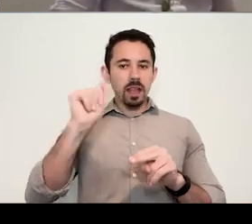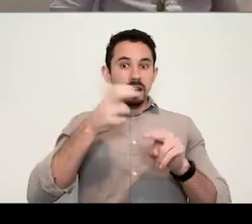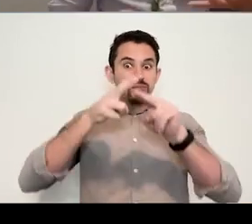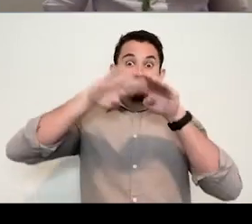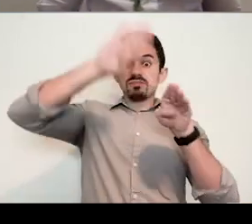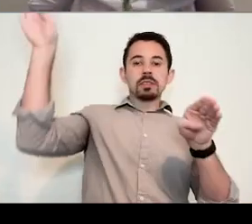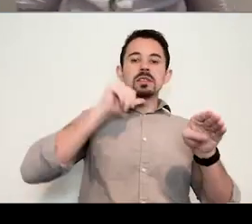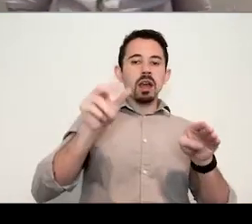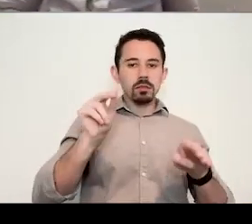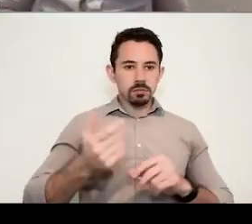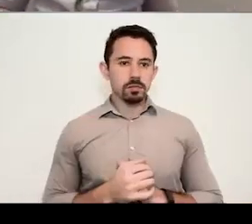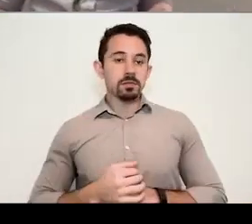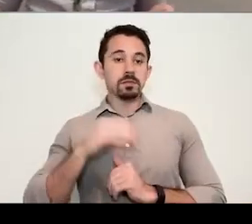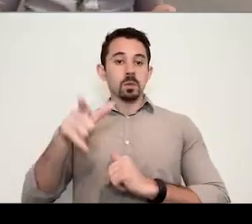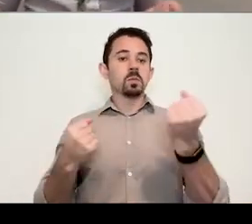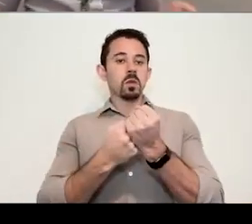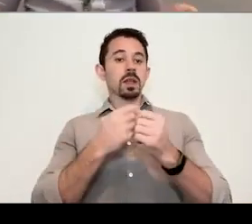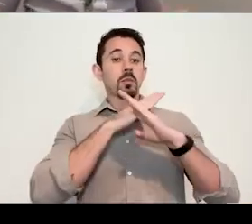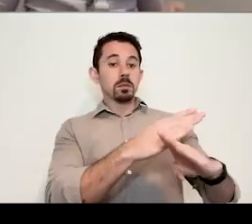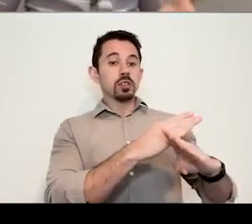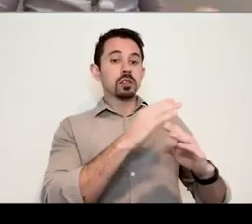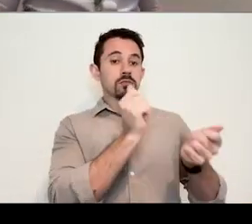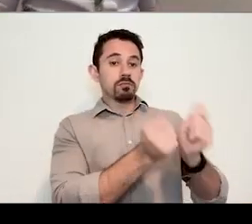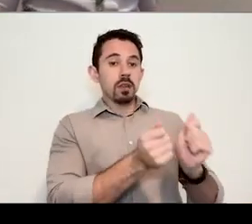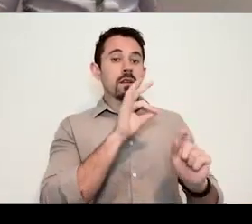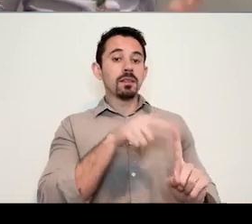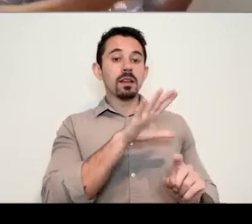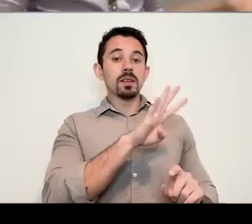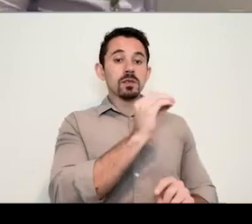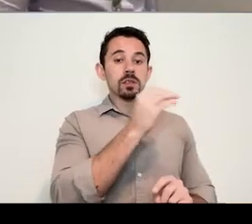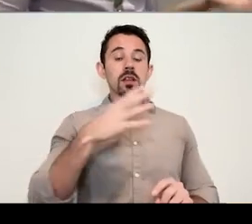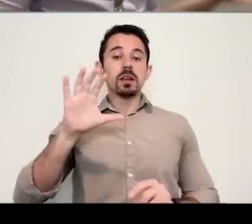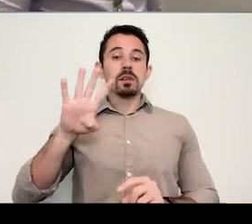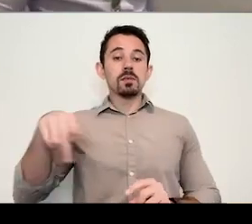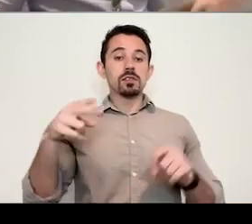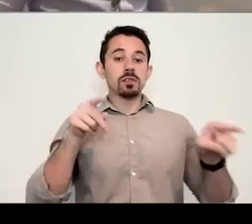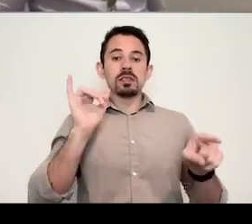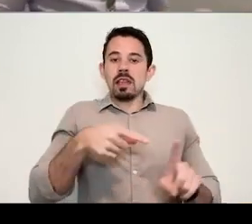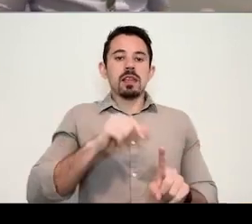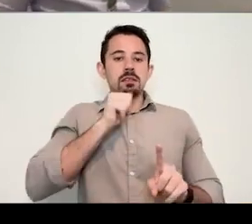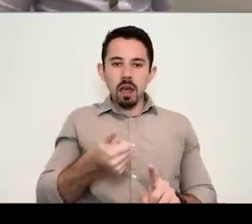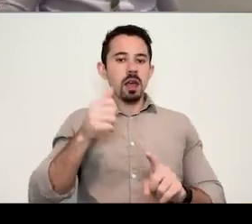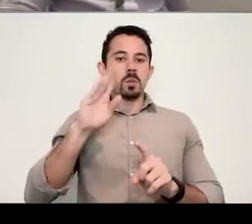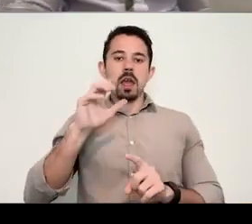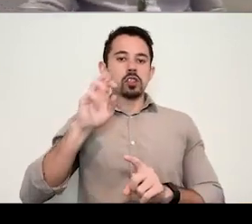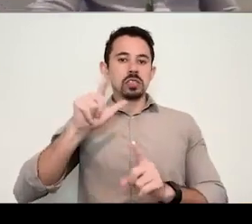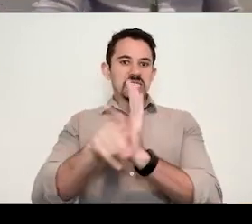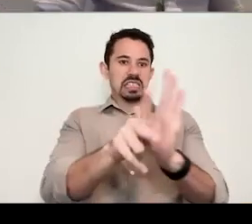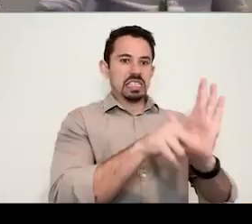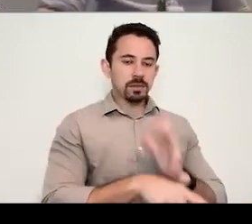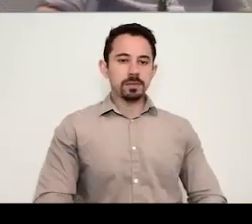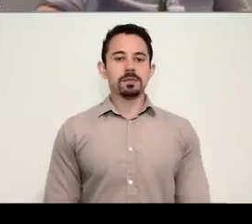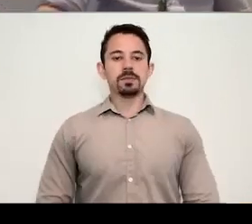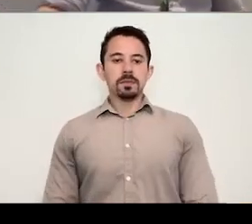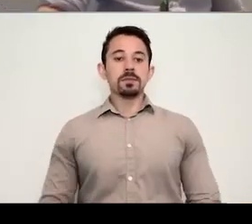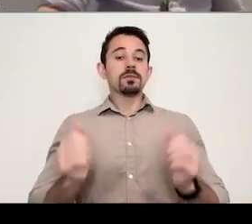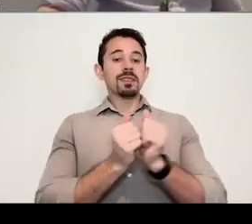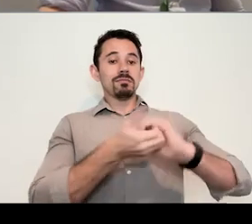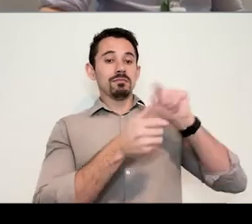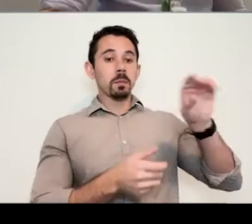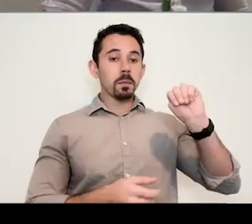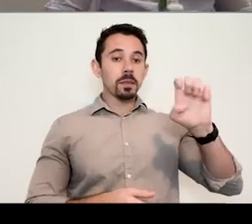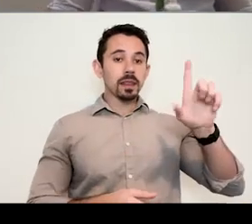the inhibitory modality of 54-O and 54-Ph are not by bacterial killing.